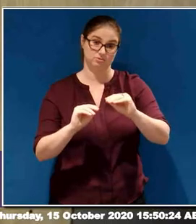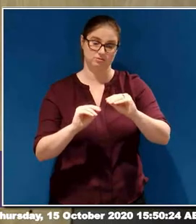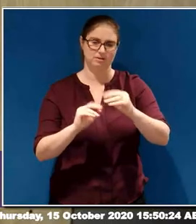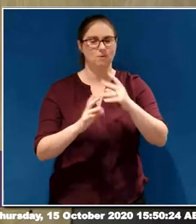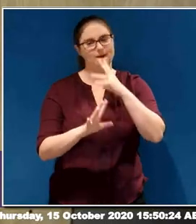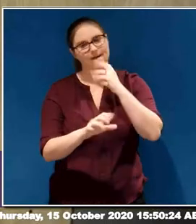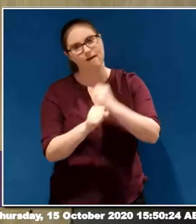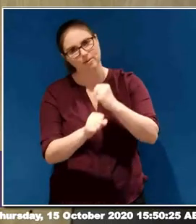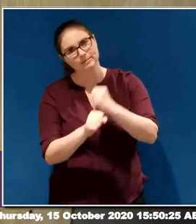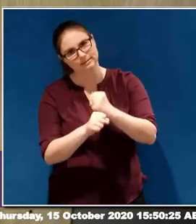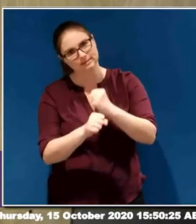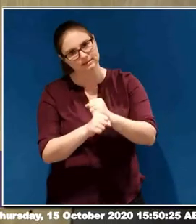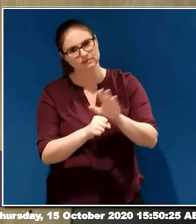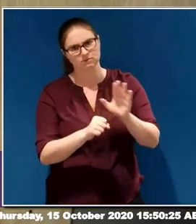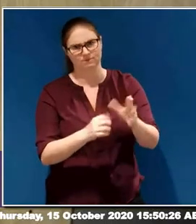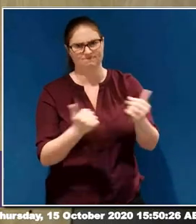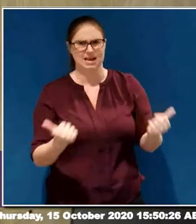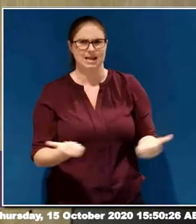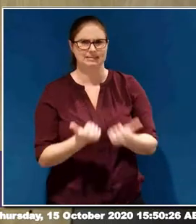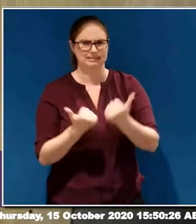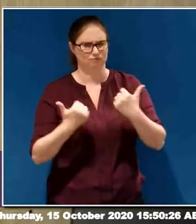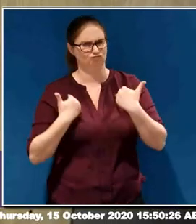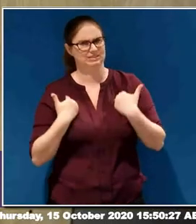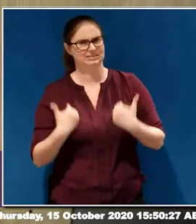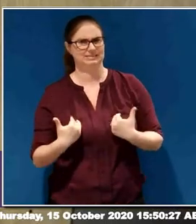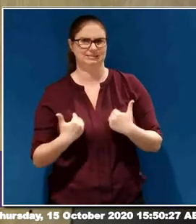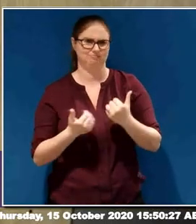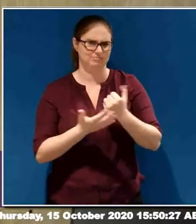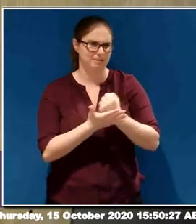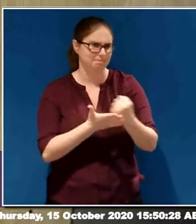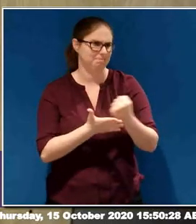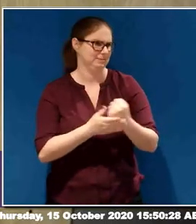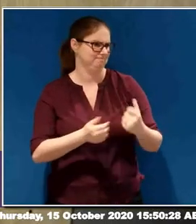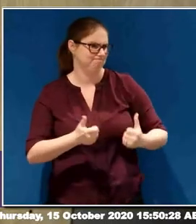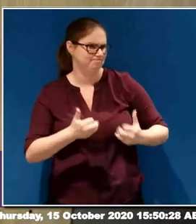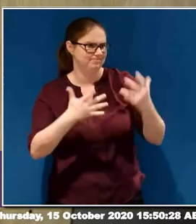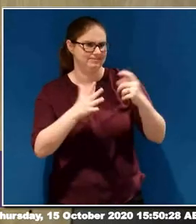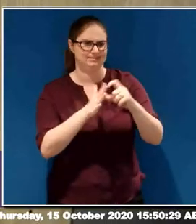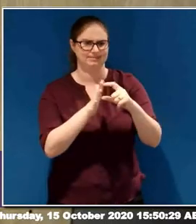So they have tremendous amounts of data, they just don't make it public.